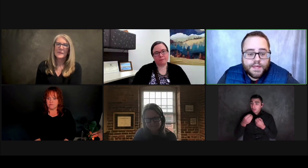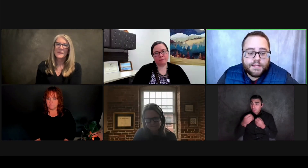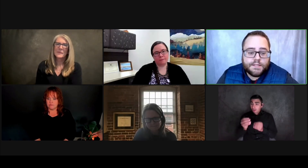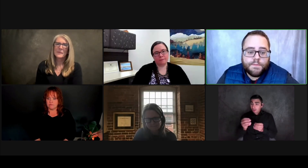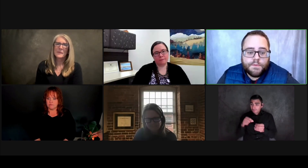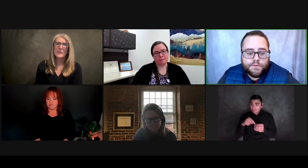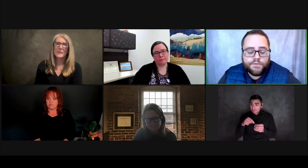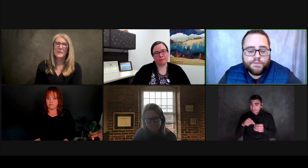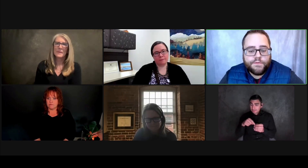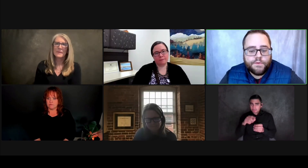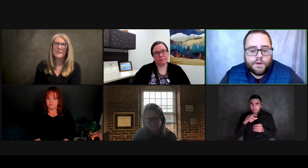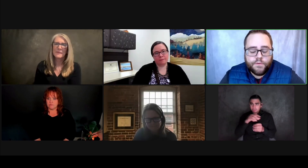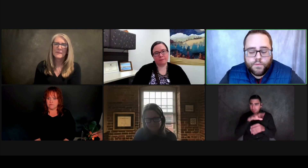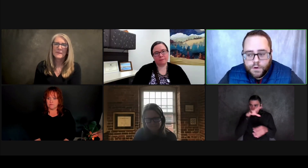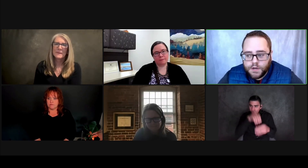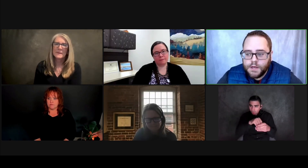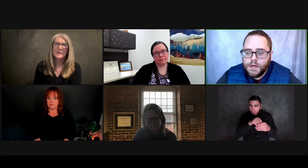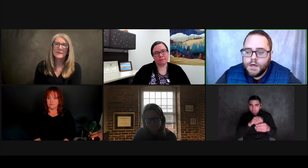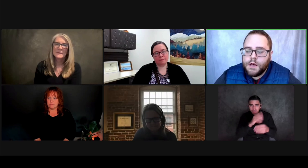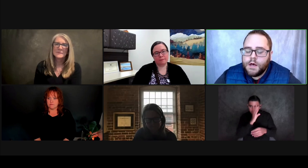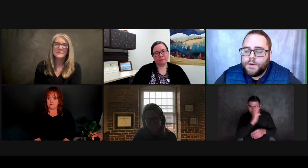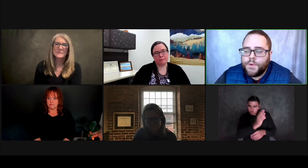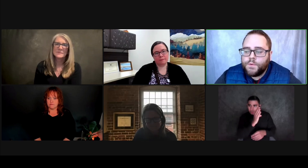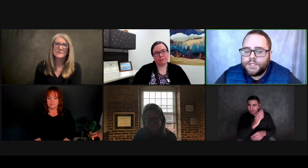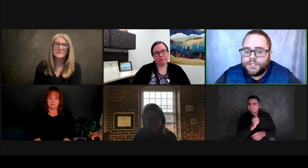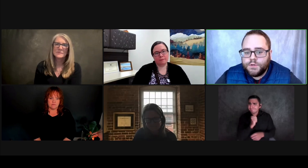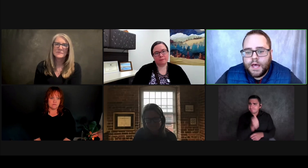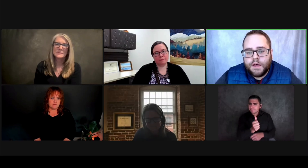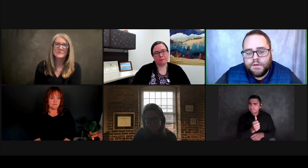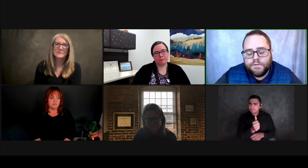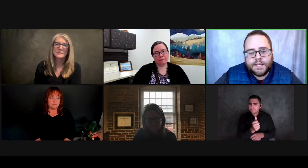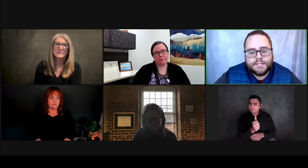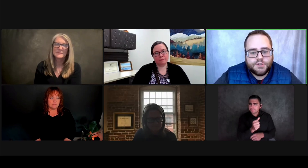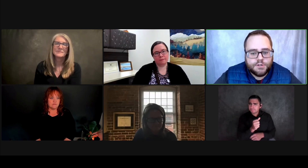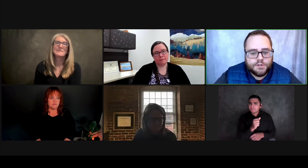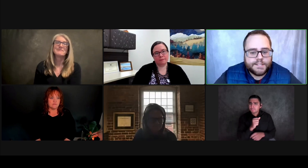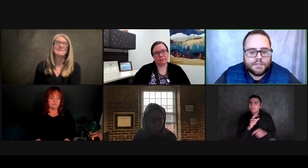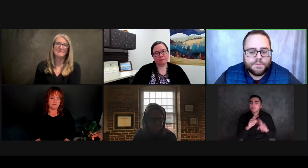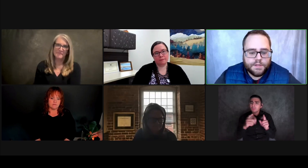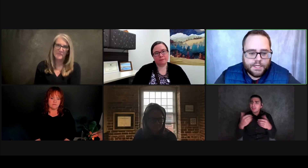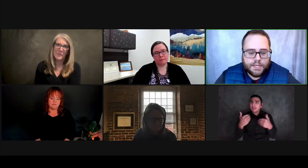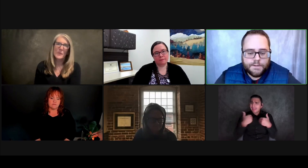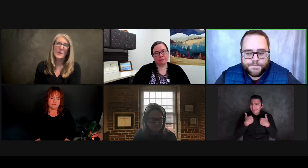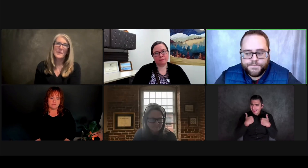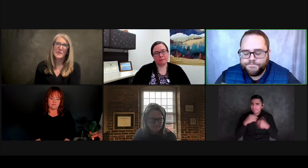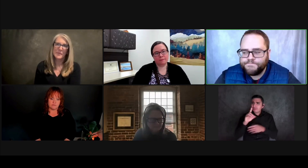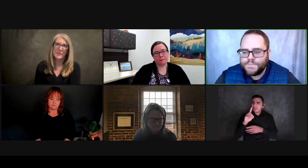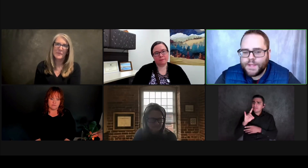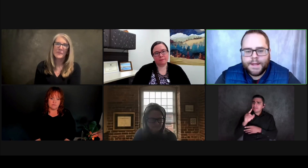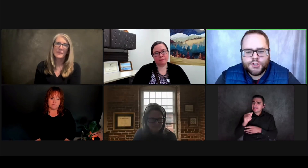with that type of work. But we do have a digital accessibility manager.